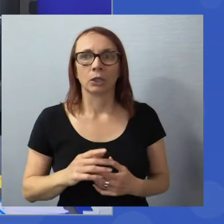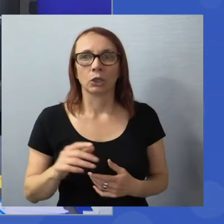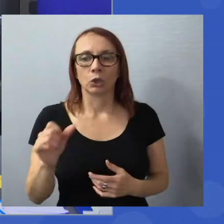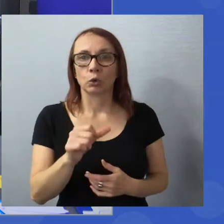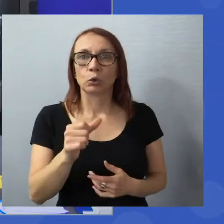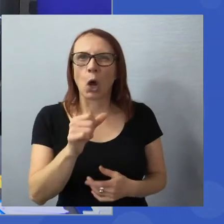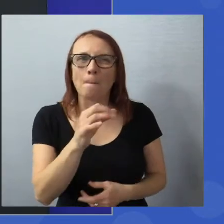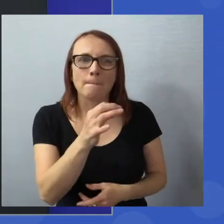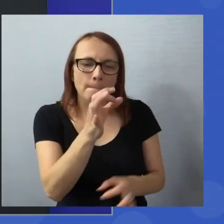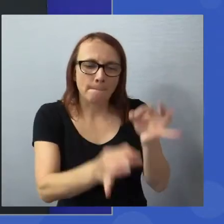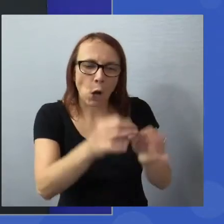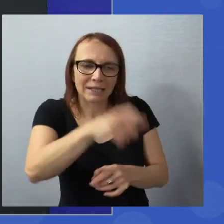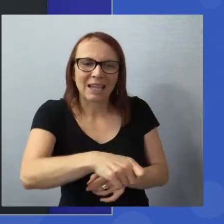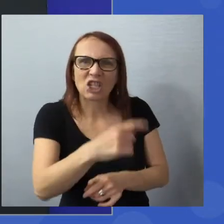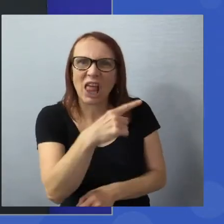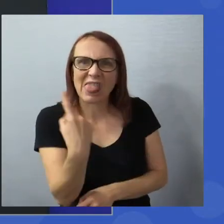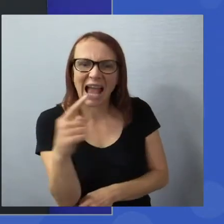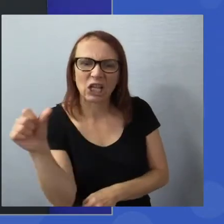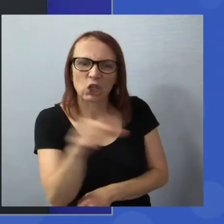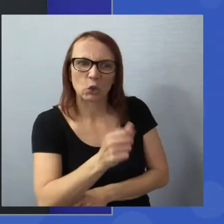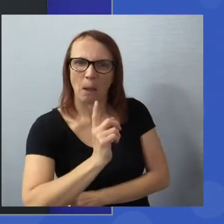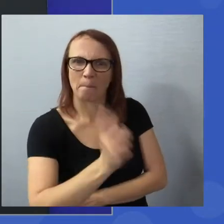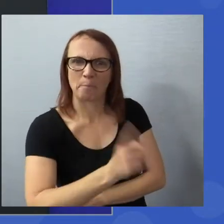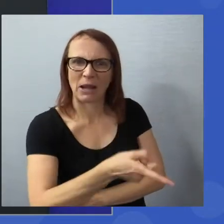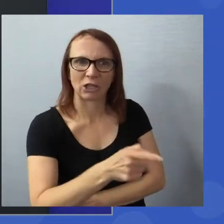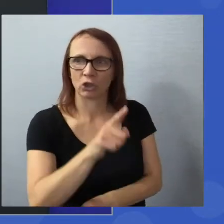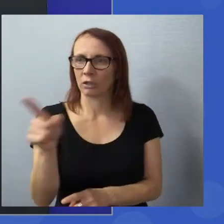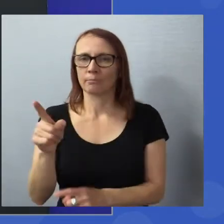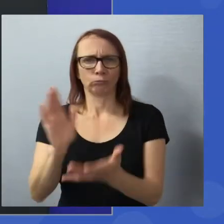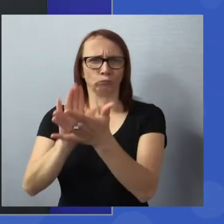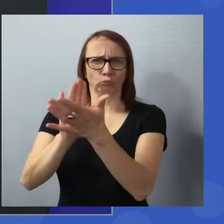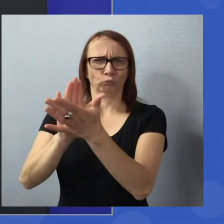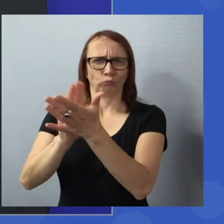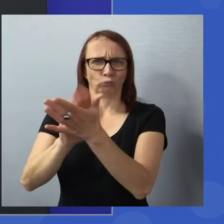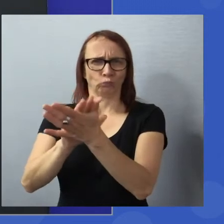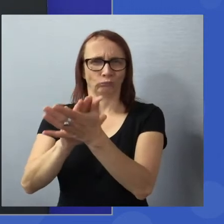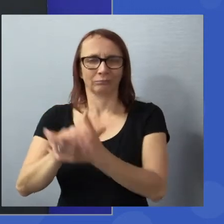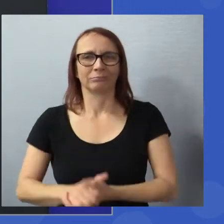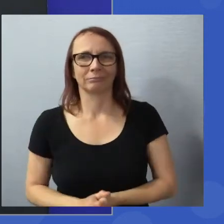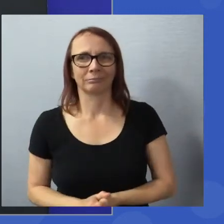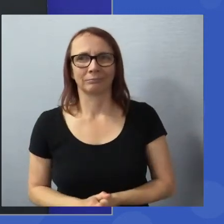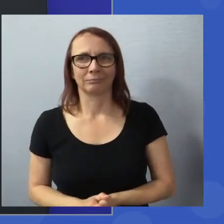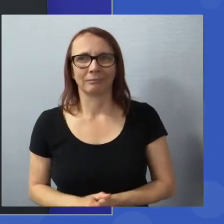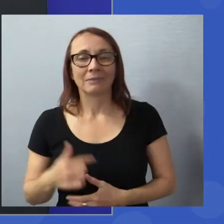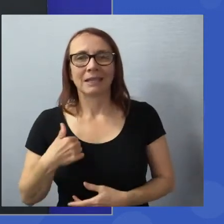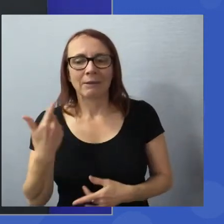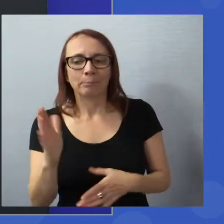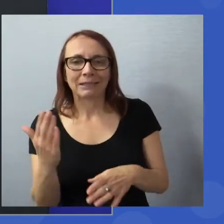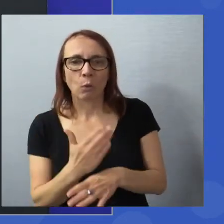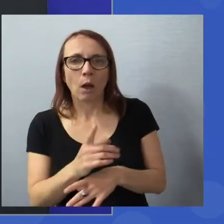lie so I don't got a lot of work on this it's actually quite difficult to do that